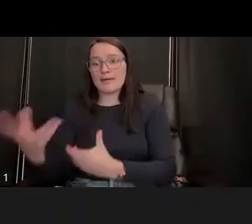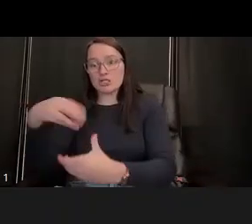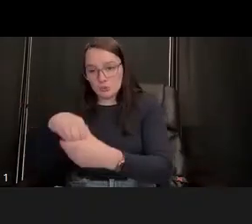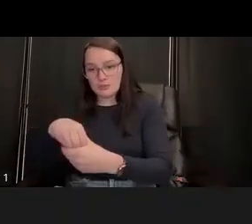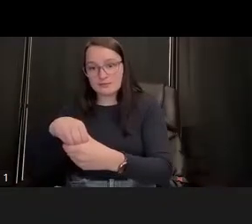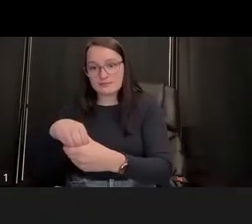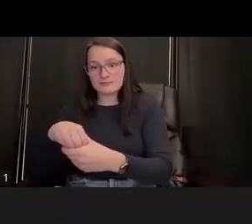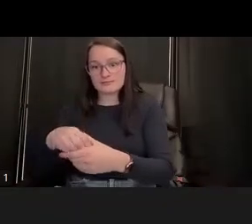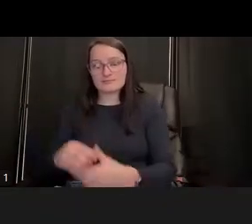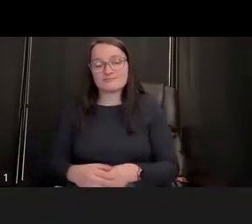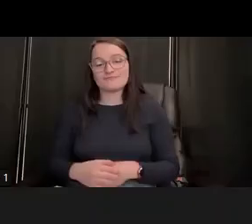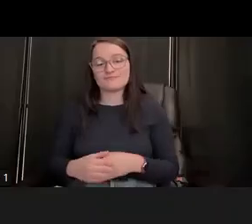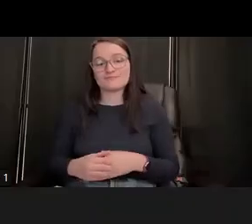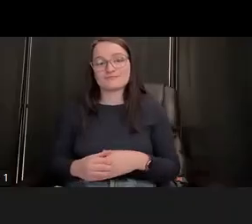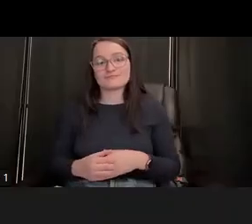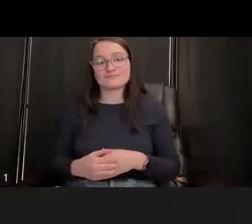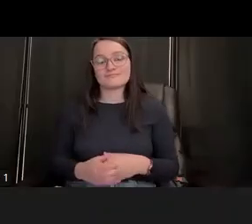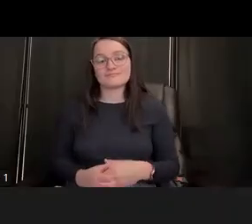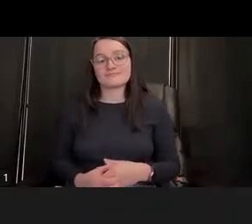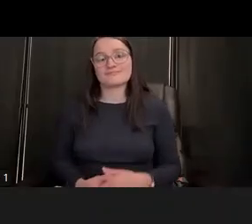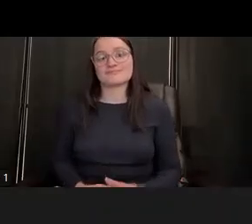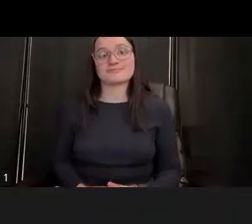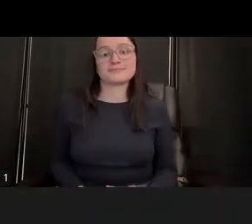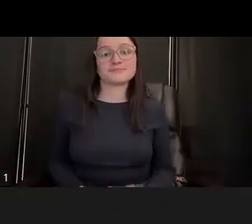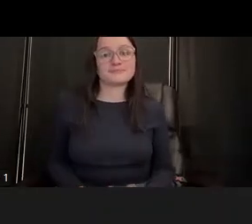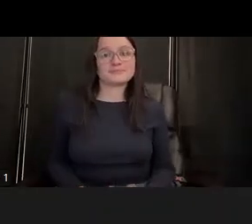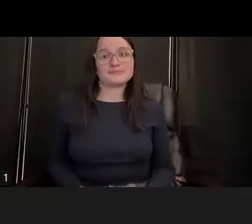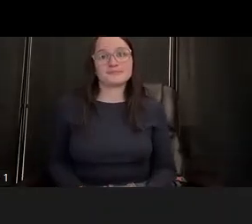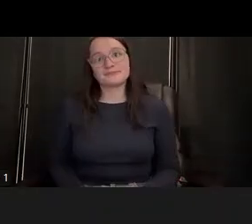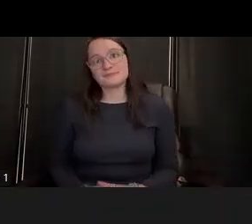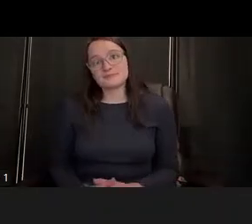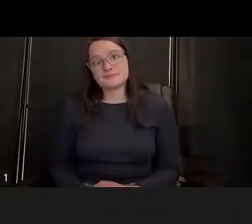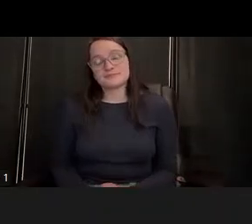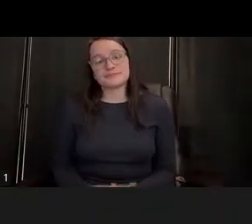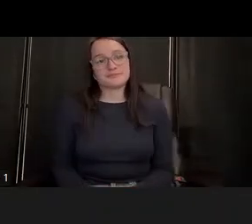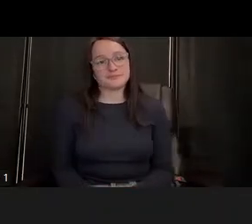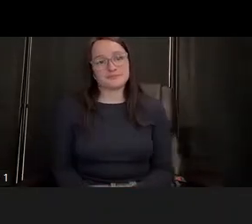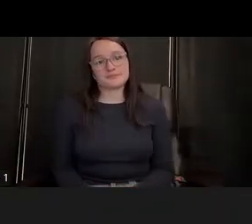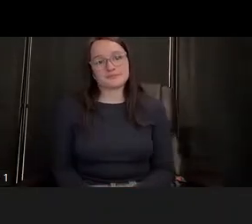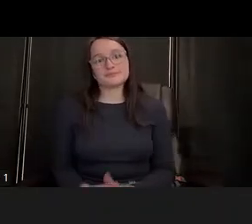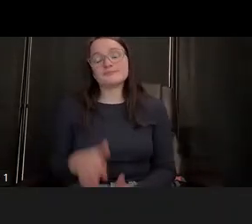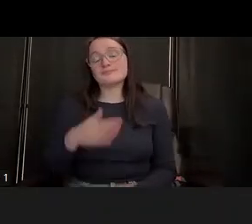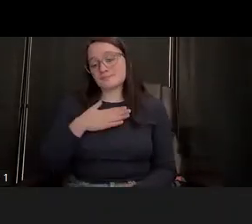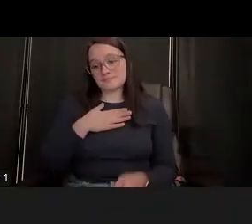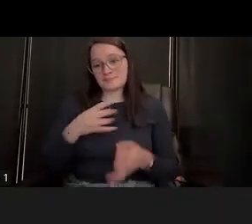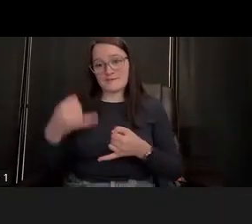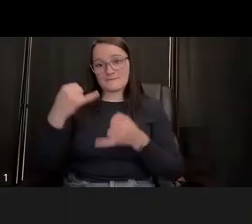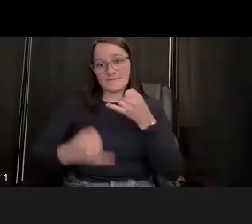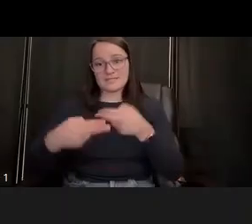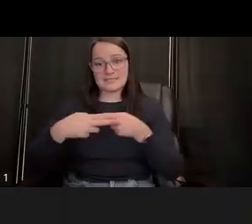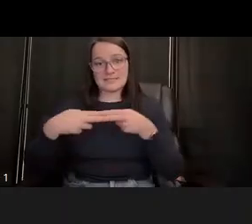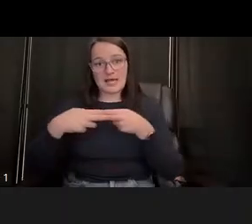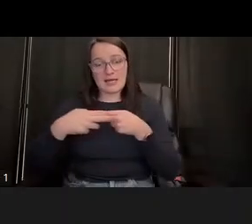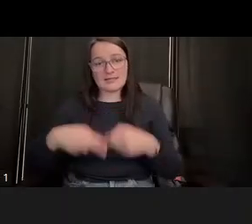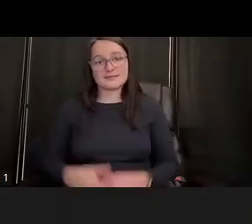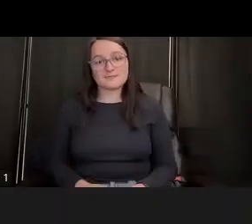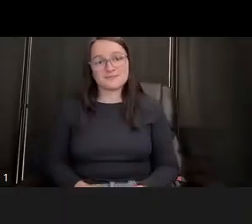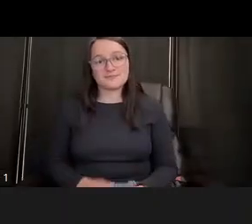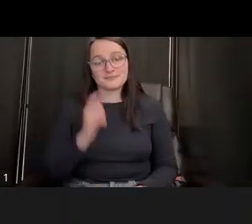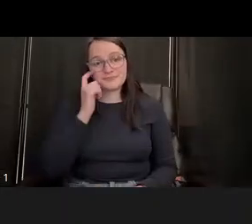please. Thank you. This is my final slide. And on on the top section of my slide here, you can see